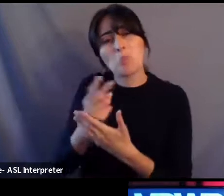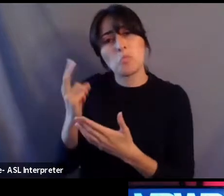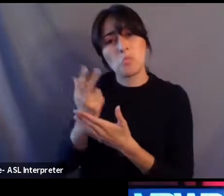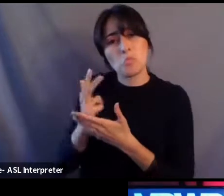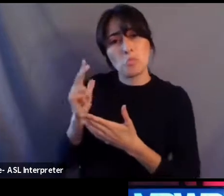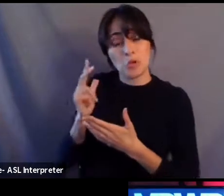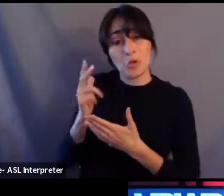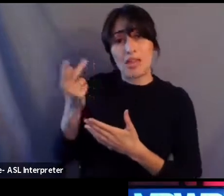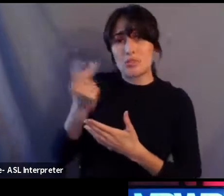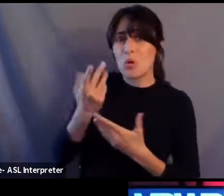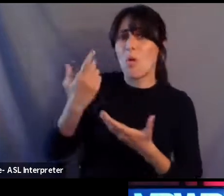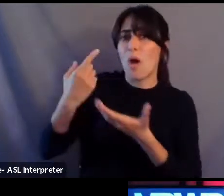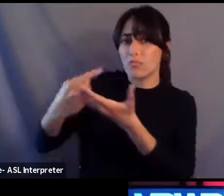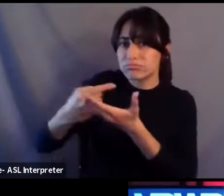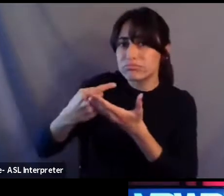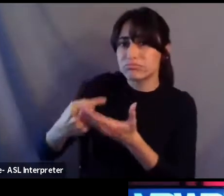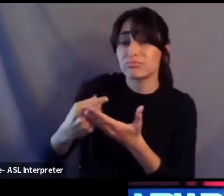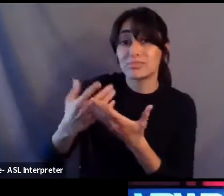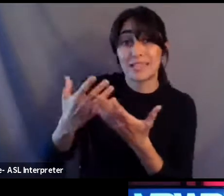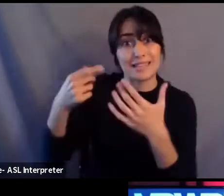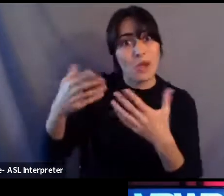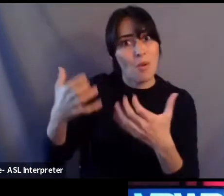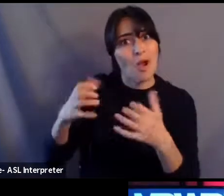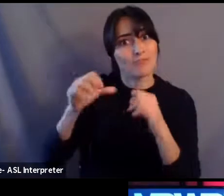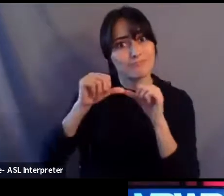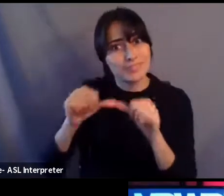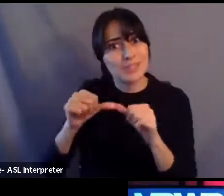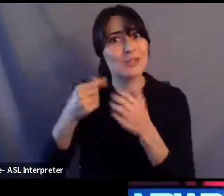great conversation and I wanted to continue the conversation and have it here. I am excited to